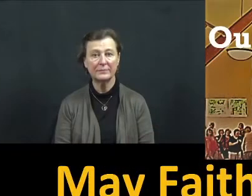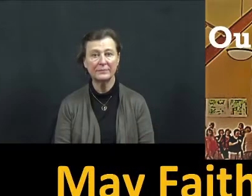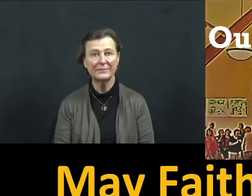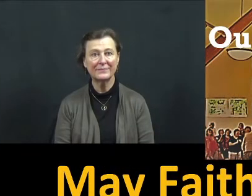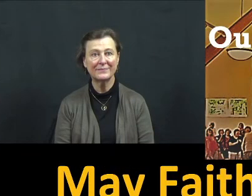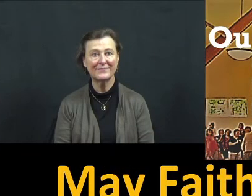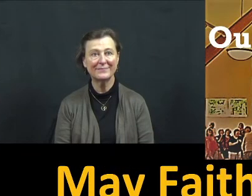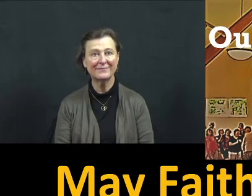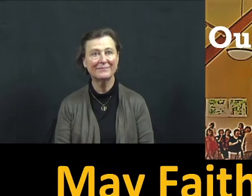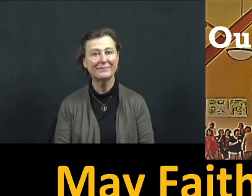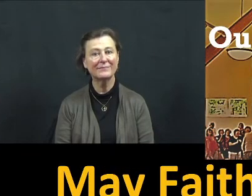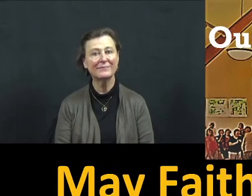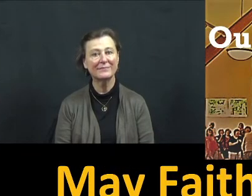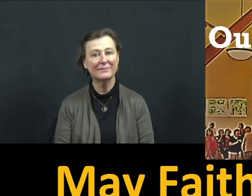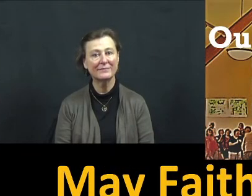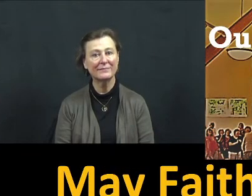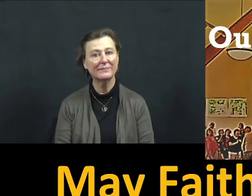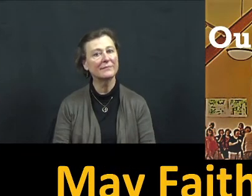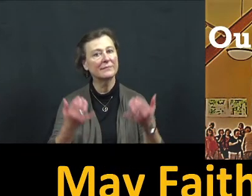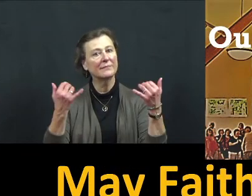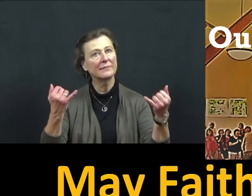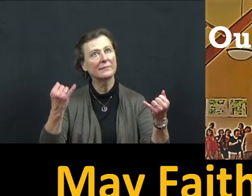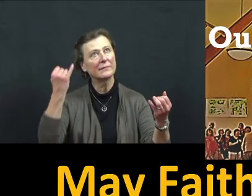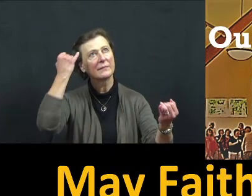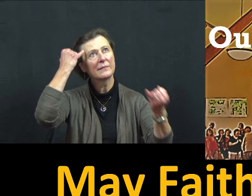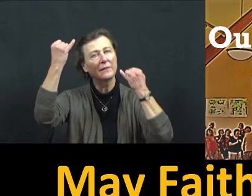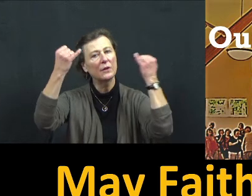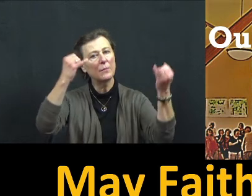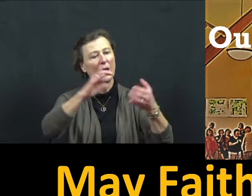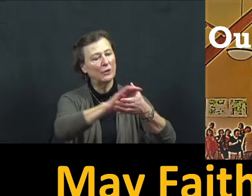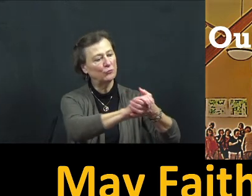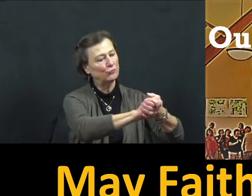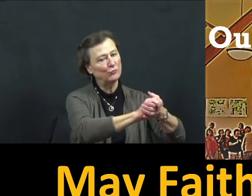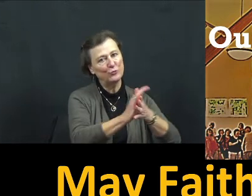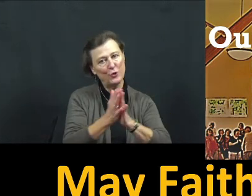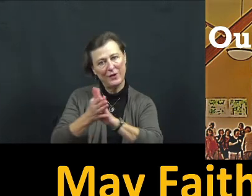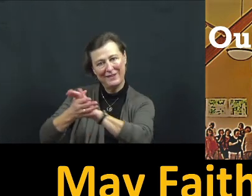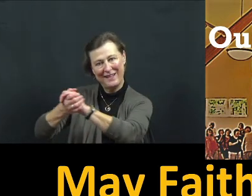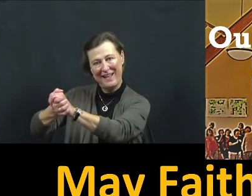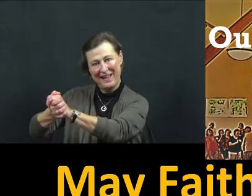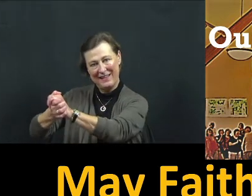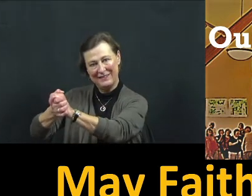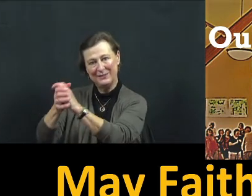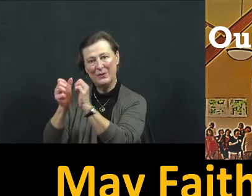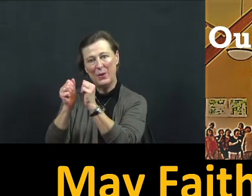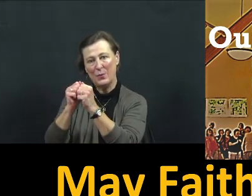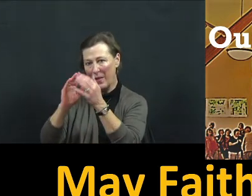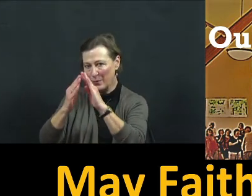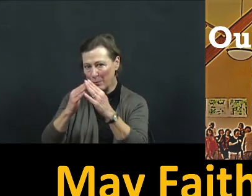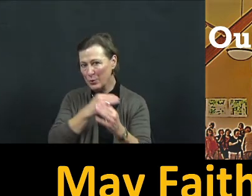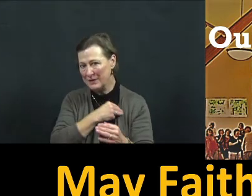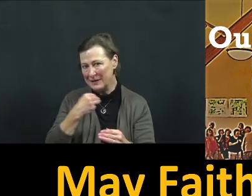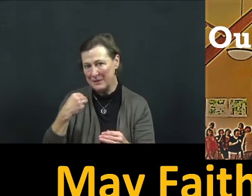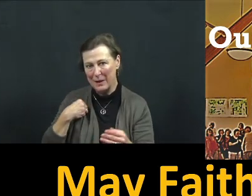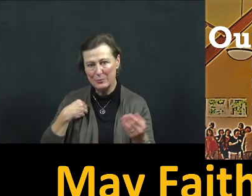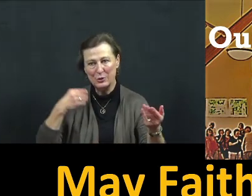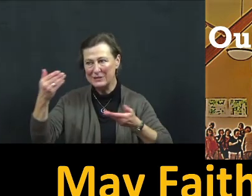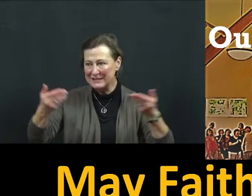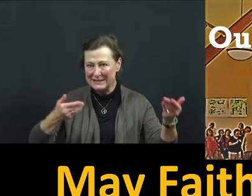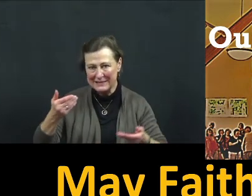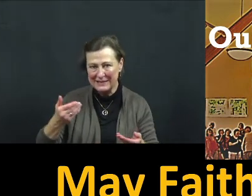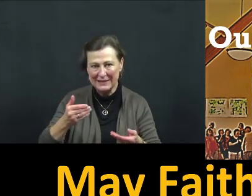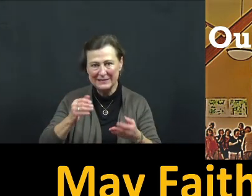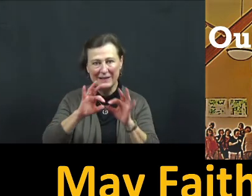Let us imagine joining hands with our community members, guests, family and friends,